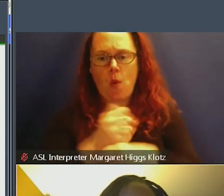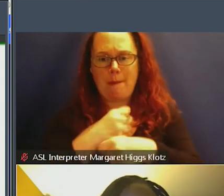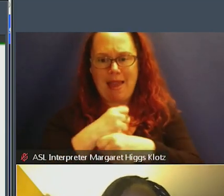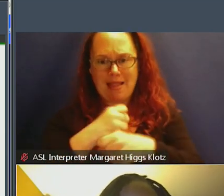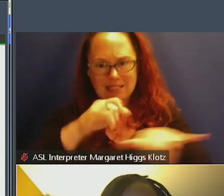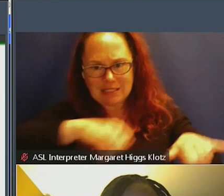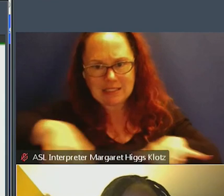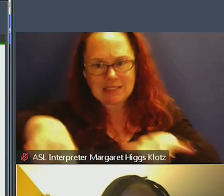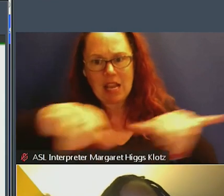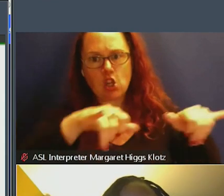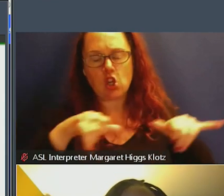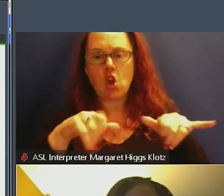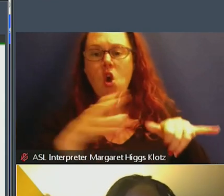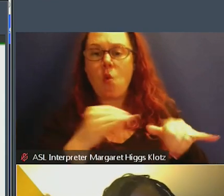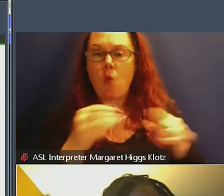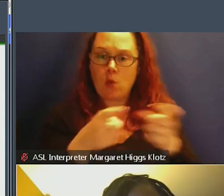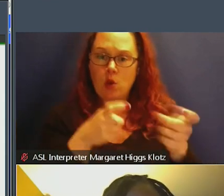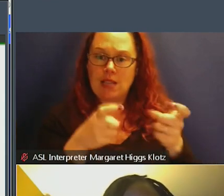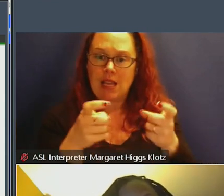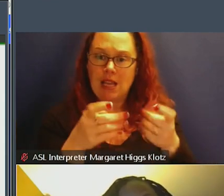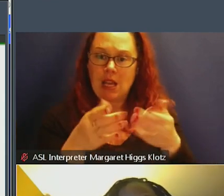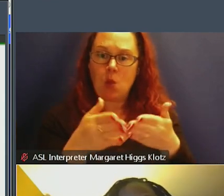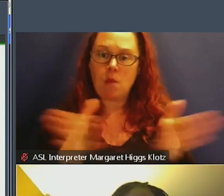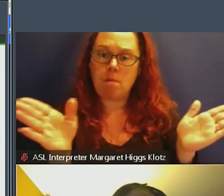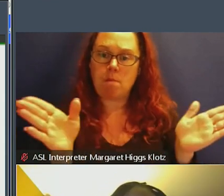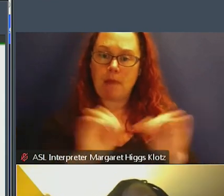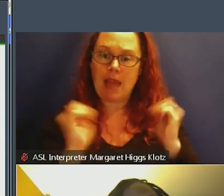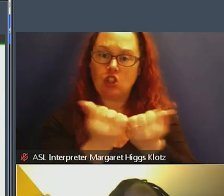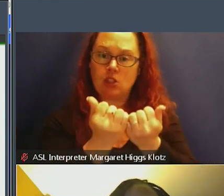other public agencies, we deal with them fairly. And we deal with them in a,